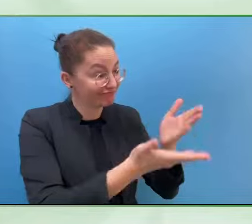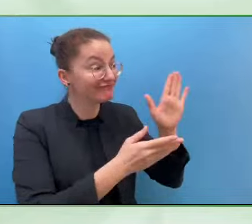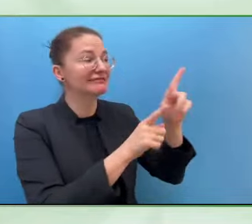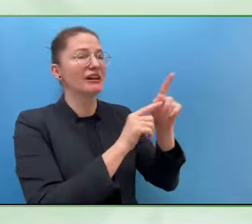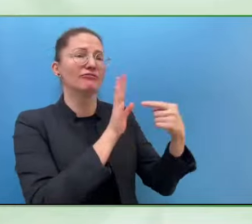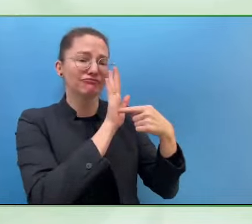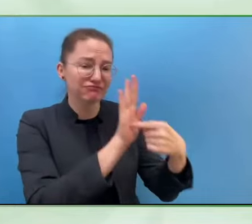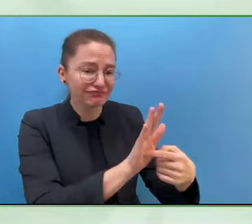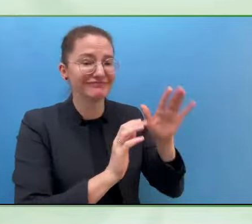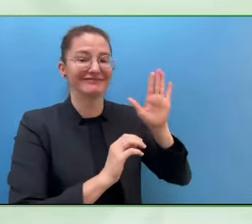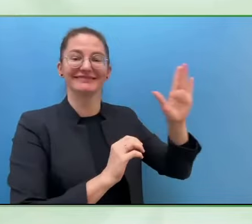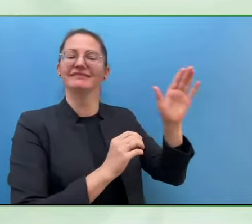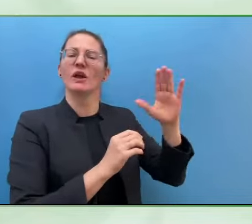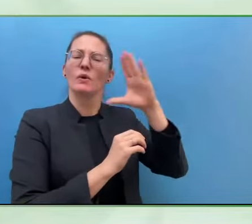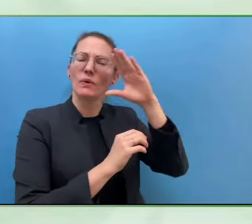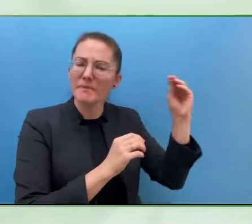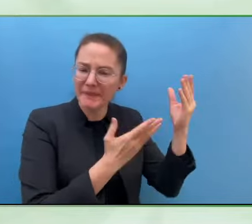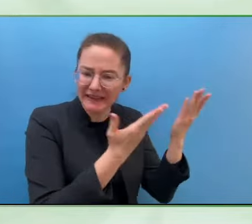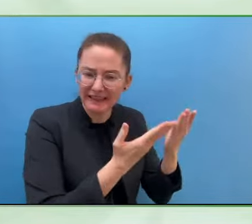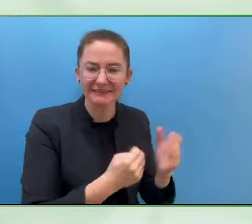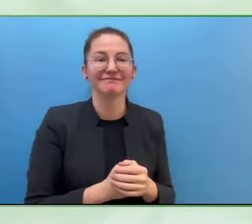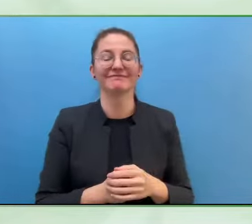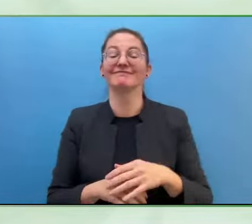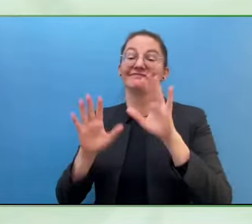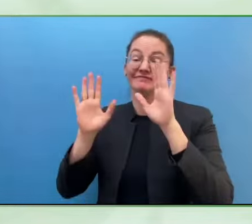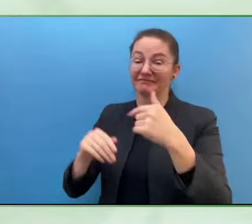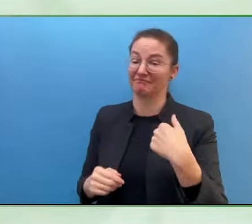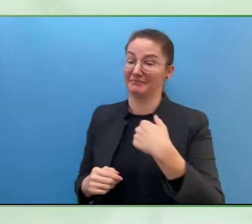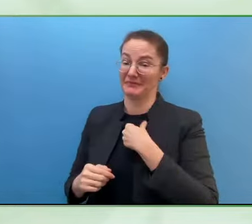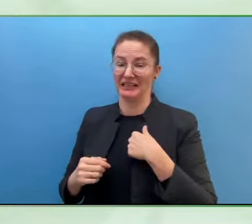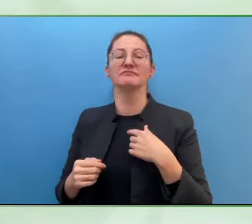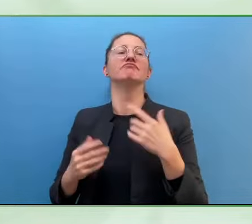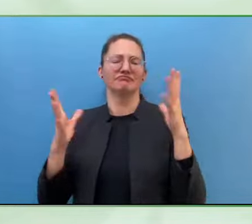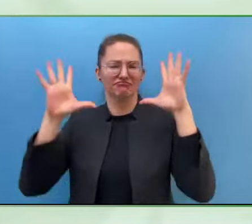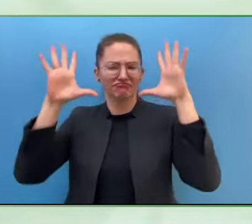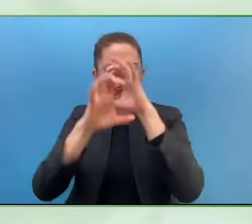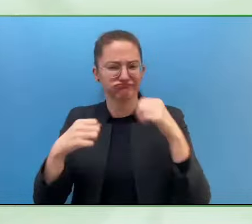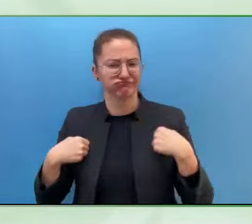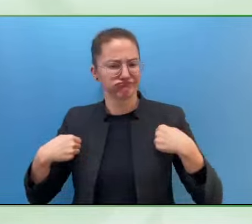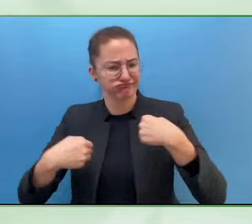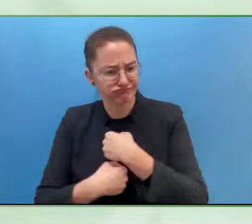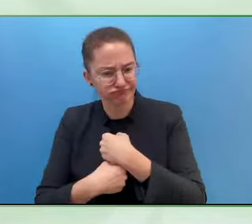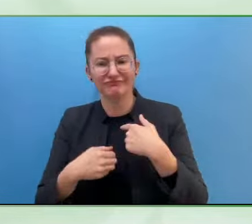I am head of disability management at UniCredit Bank Austria.